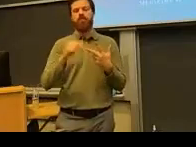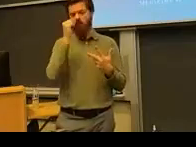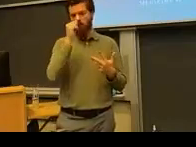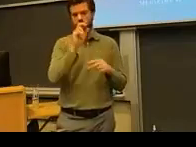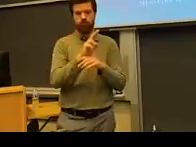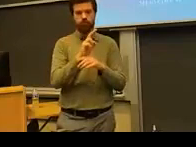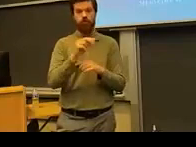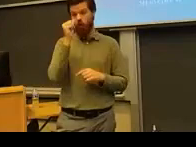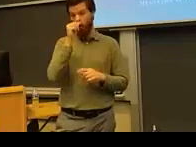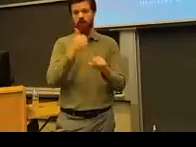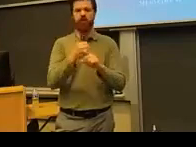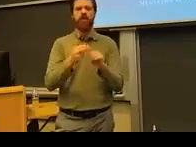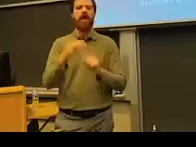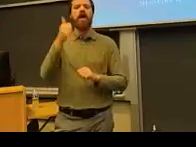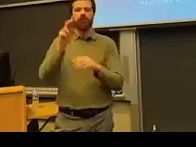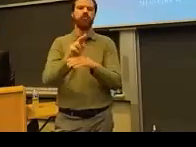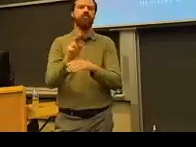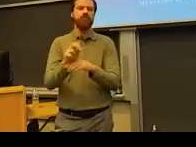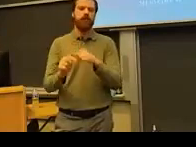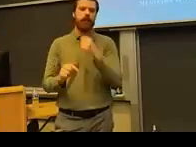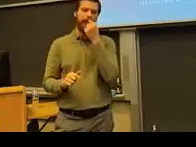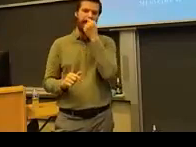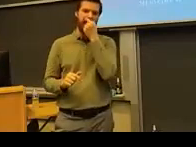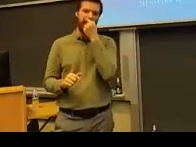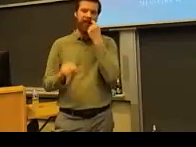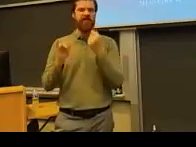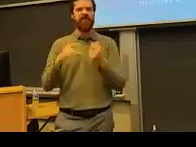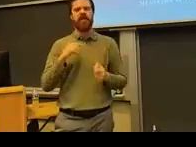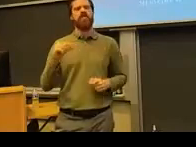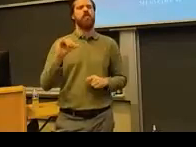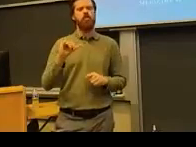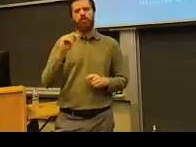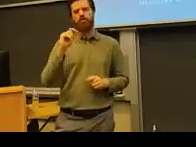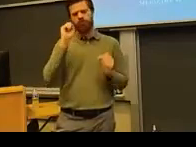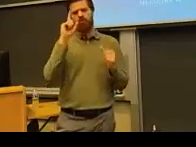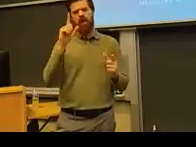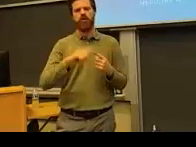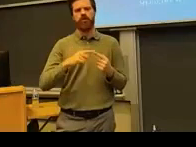cocaine Ed the highest which uh felt a little surprising to me initially in in retrospect